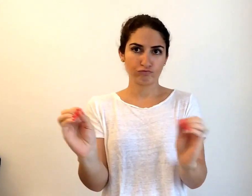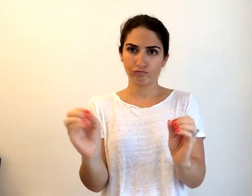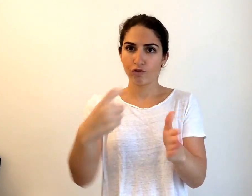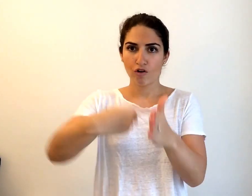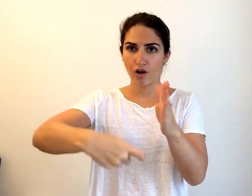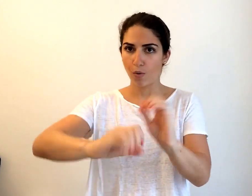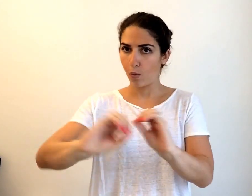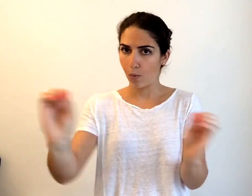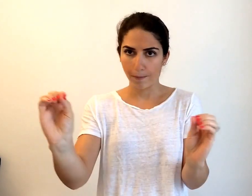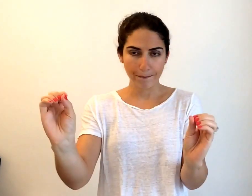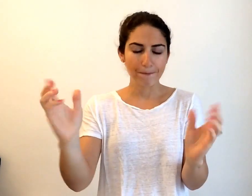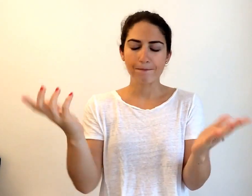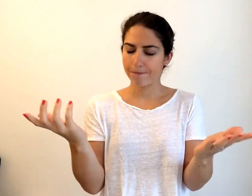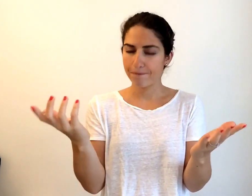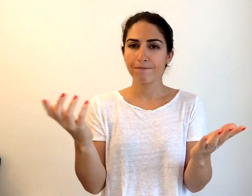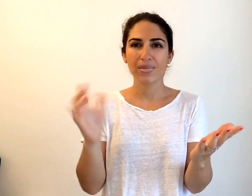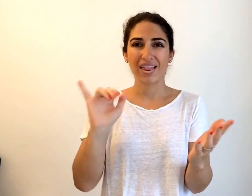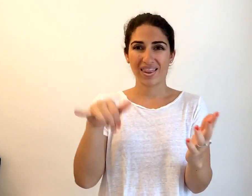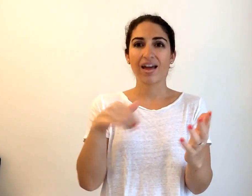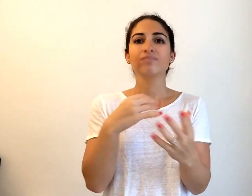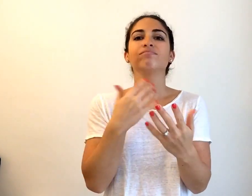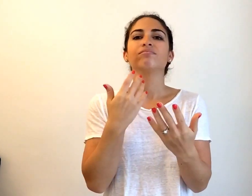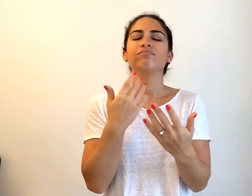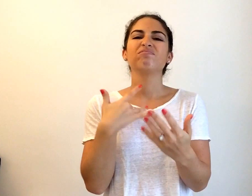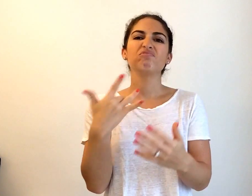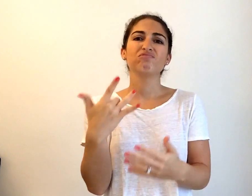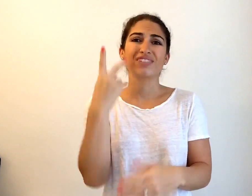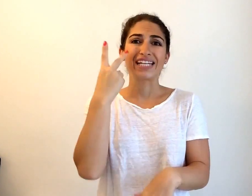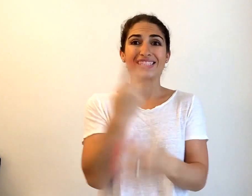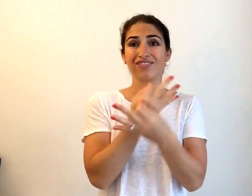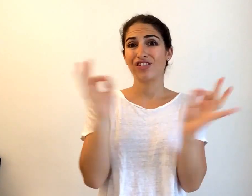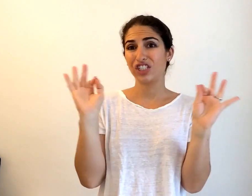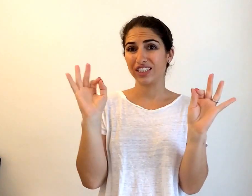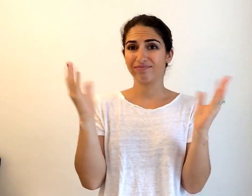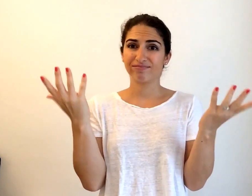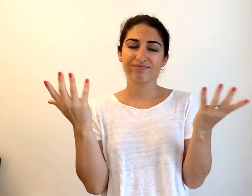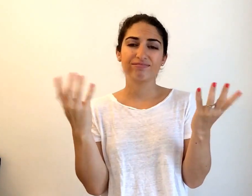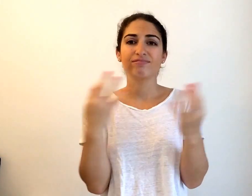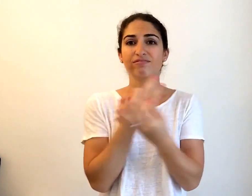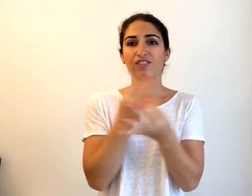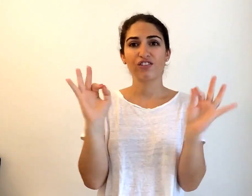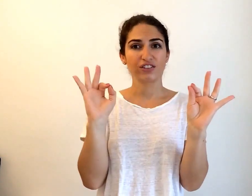Something that has no cost, and then I tend to see it signed like this with the "F"